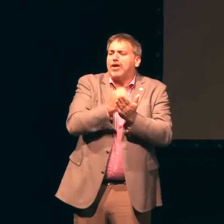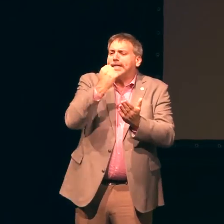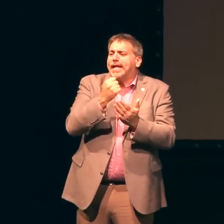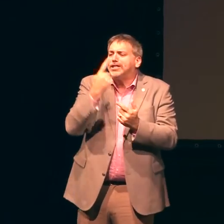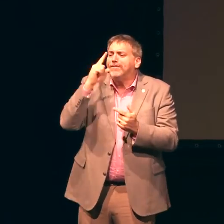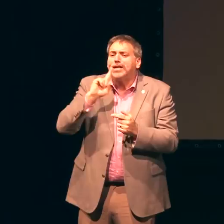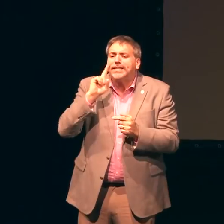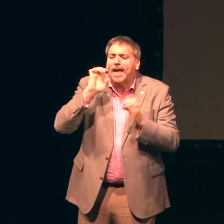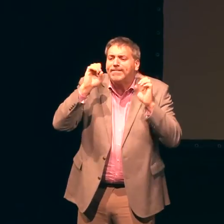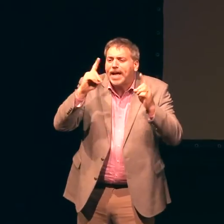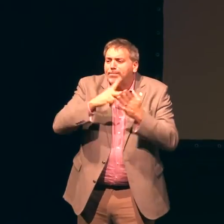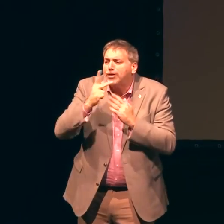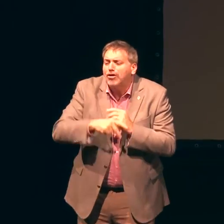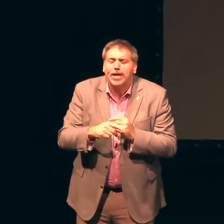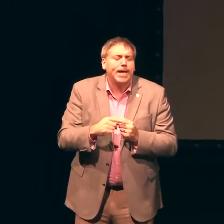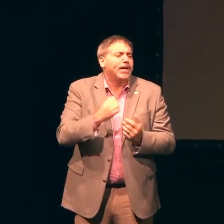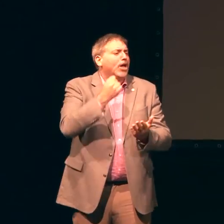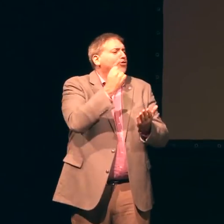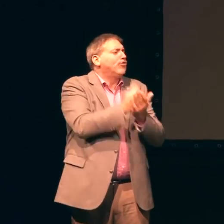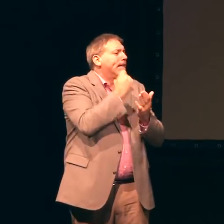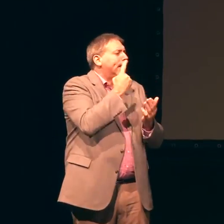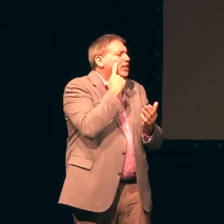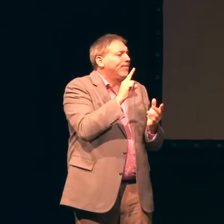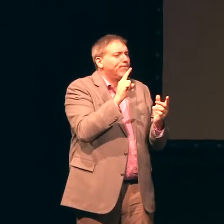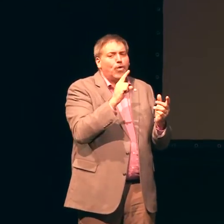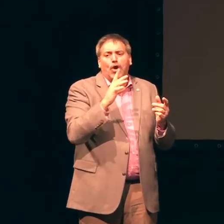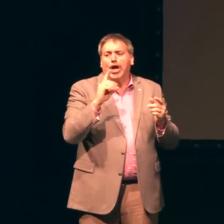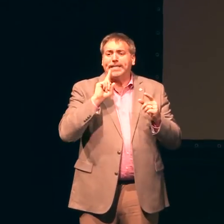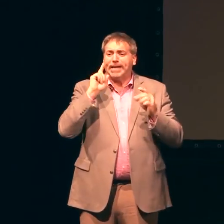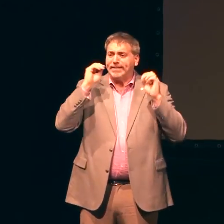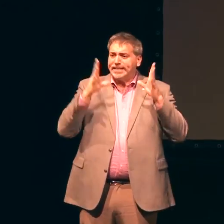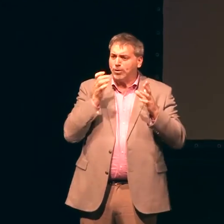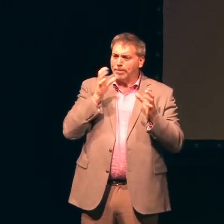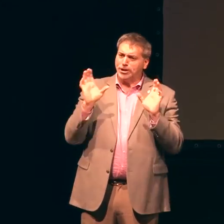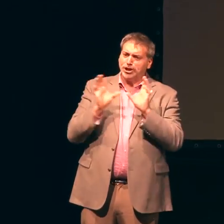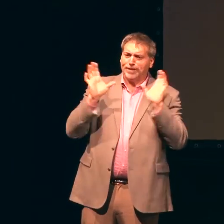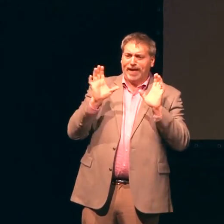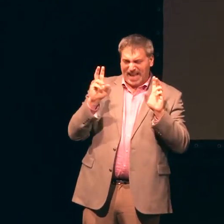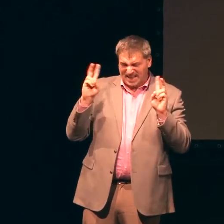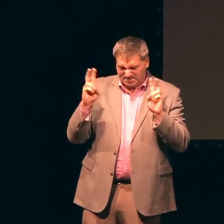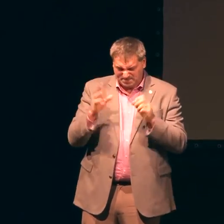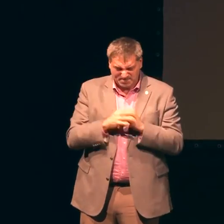it focussed on accreditation for Deaf education programs, accreditation for Deaf teachers who